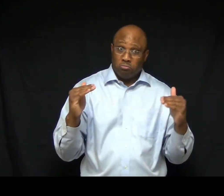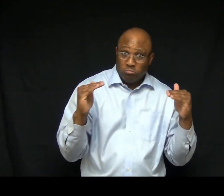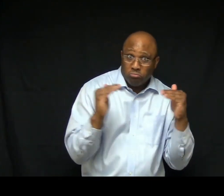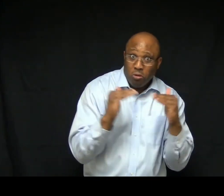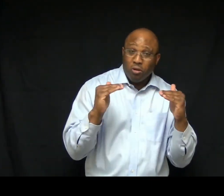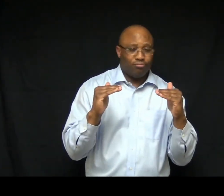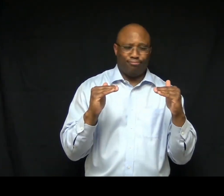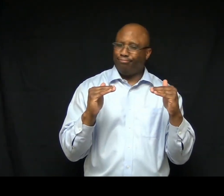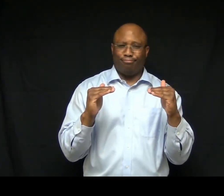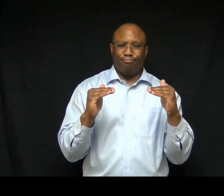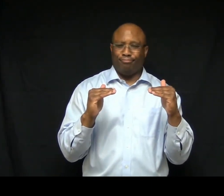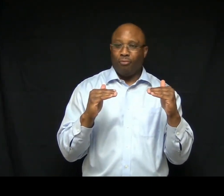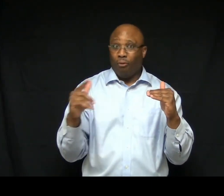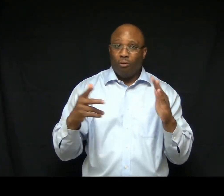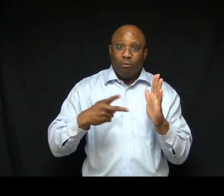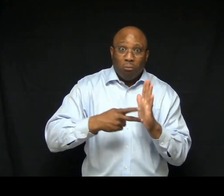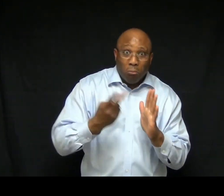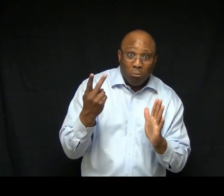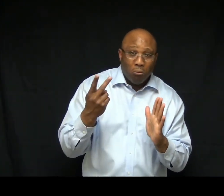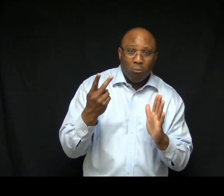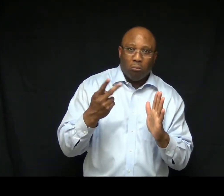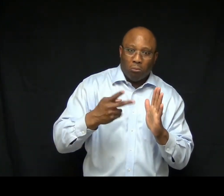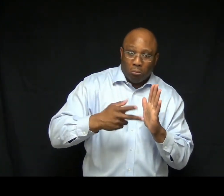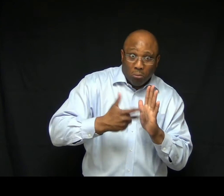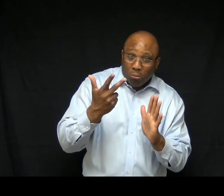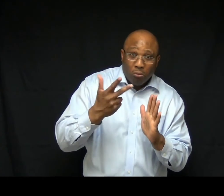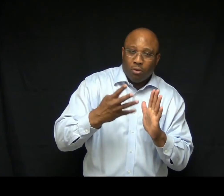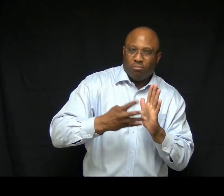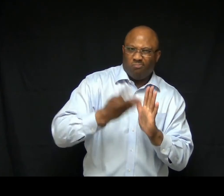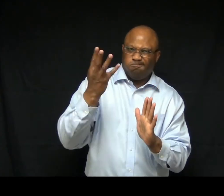by the age of 24 -